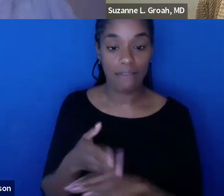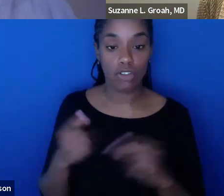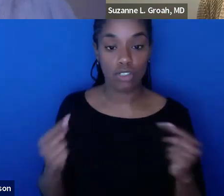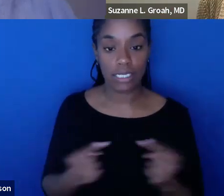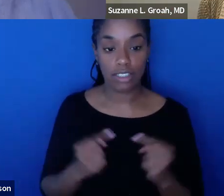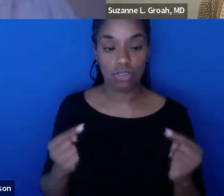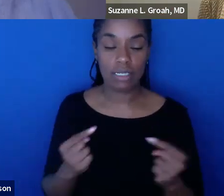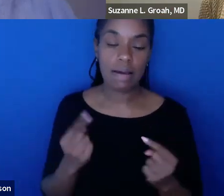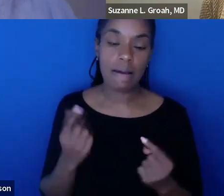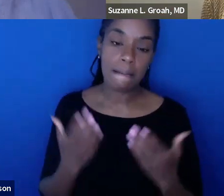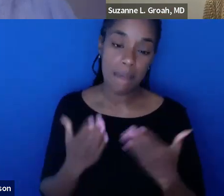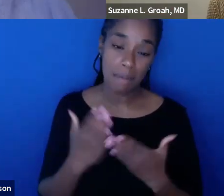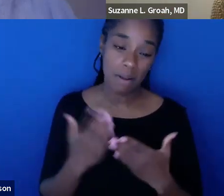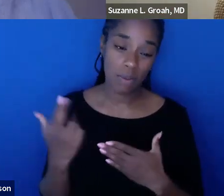the reason why we see change over time.